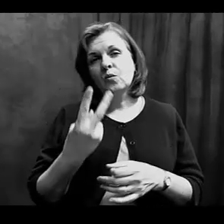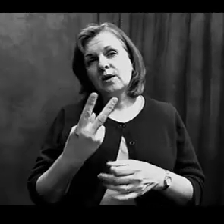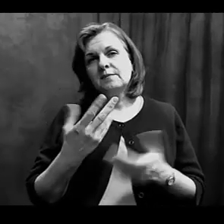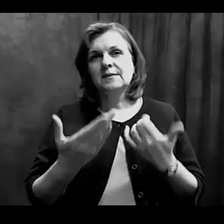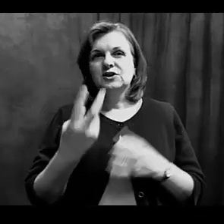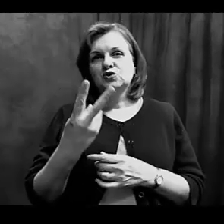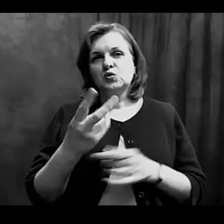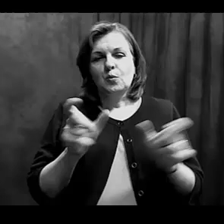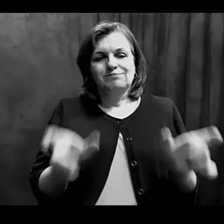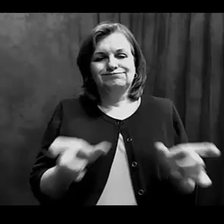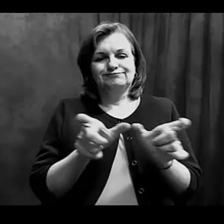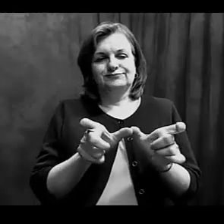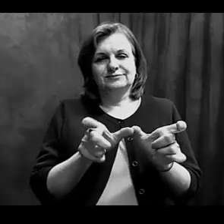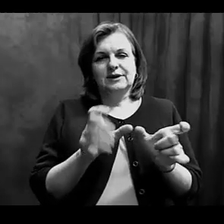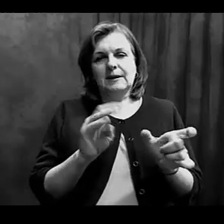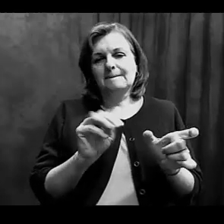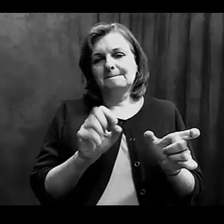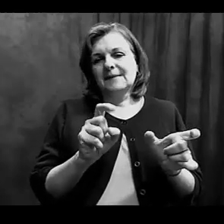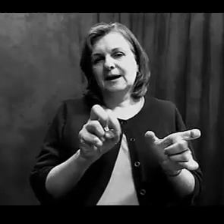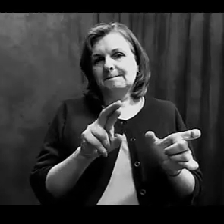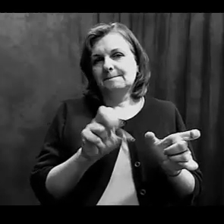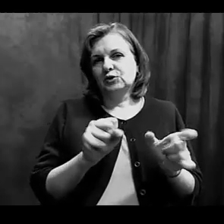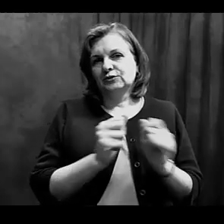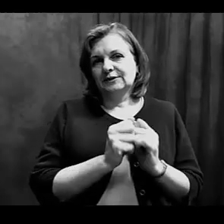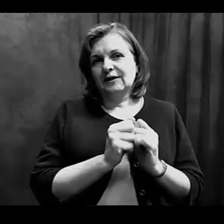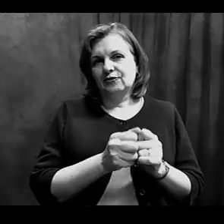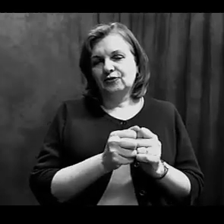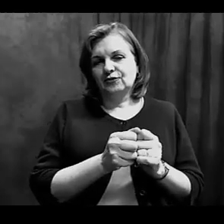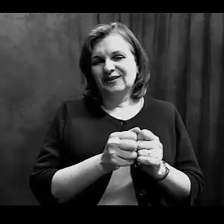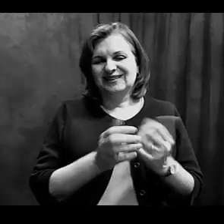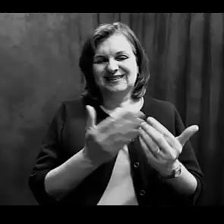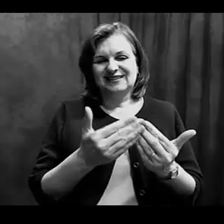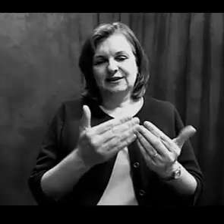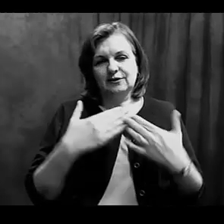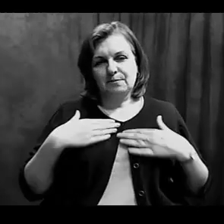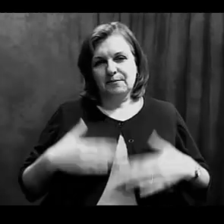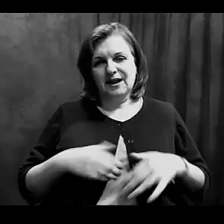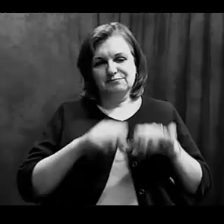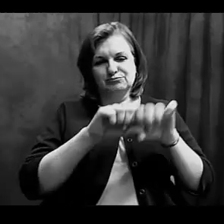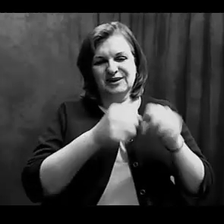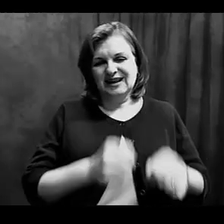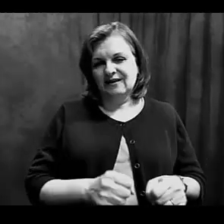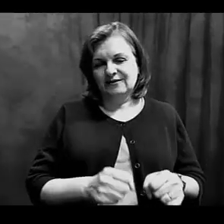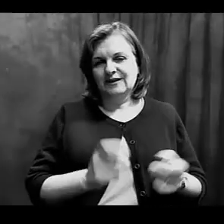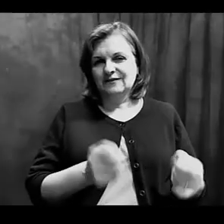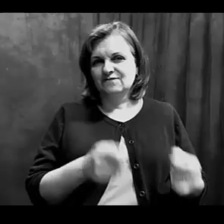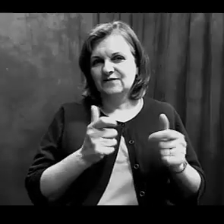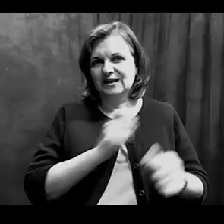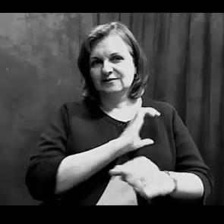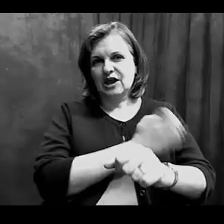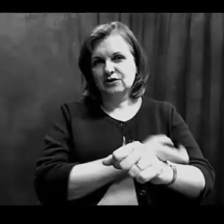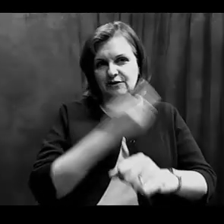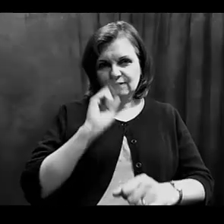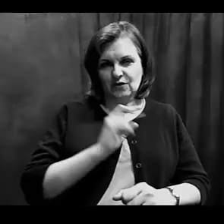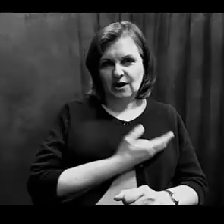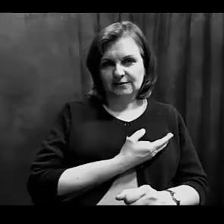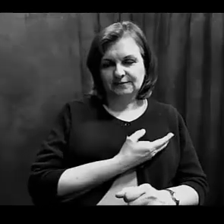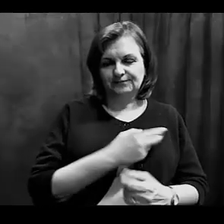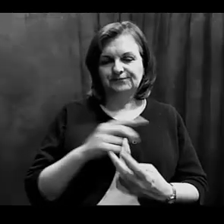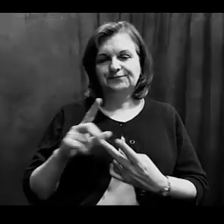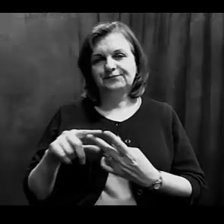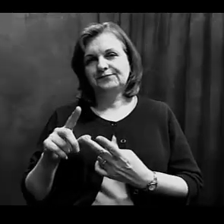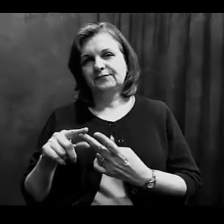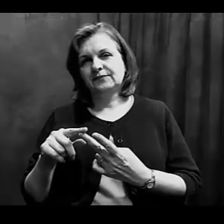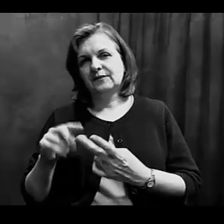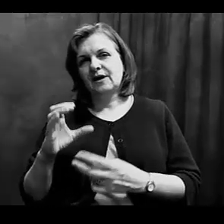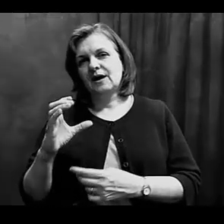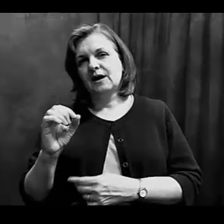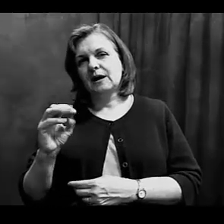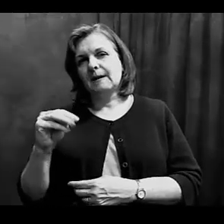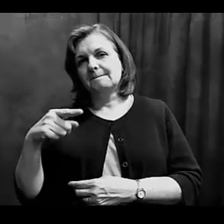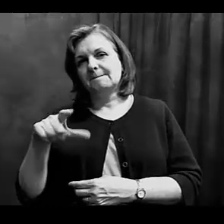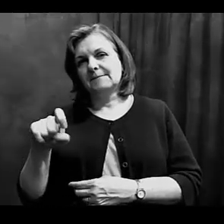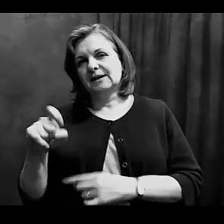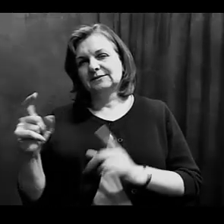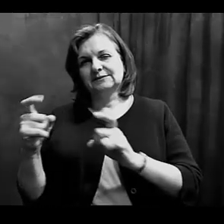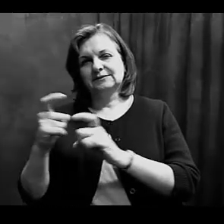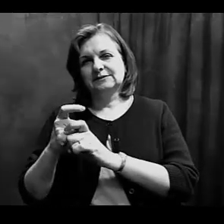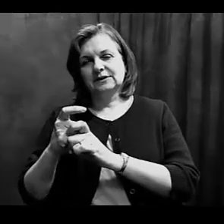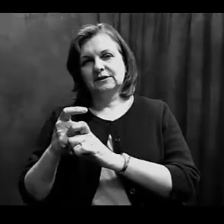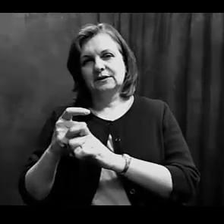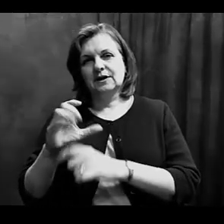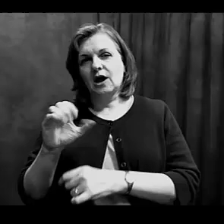one our two monomers together and they are very quick for us to break down they are a fast source of energy for us --